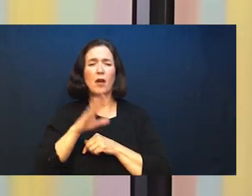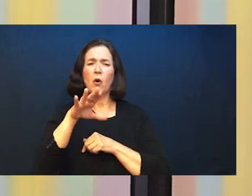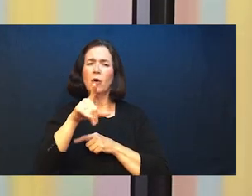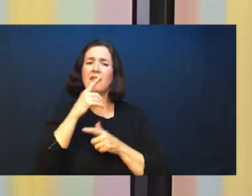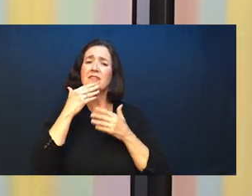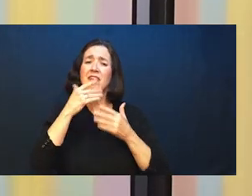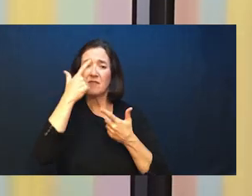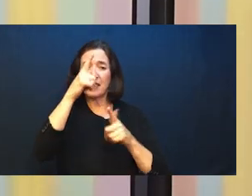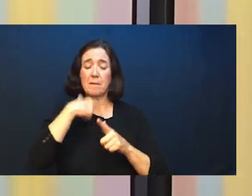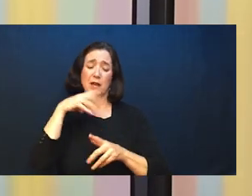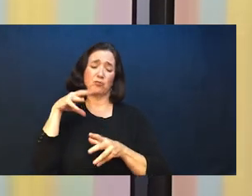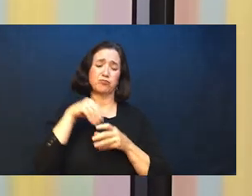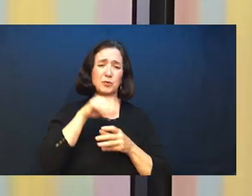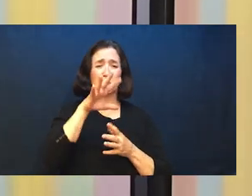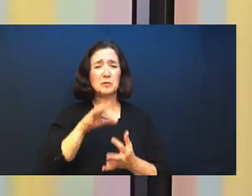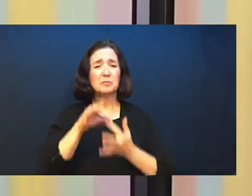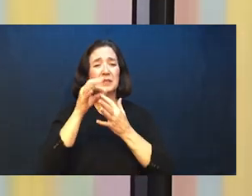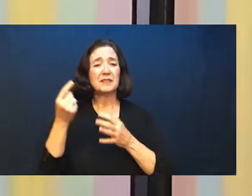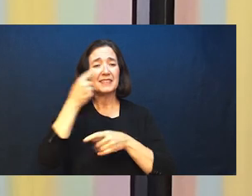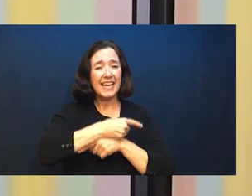Oh, and thank you for letting me take part in your special day